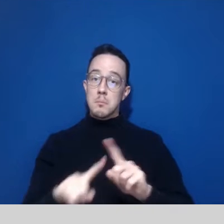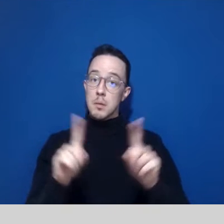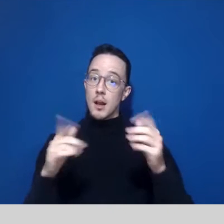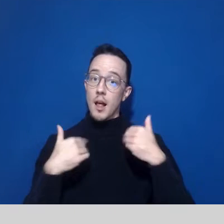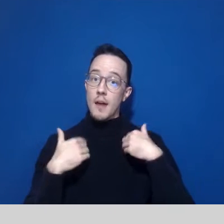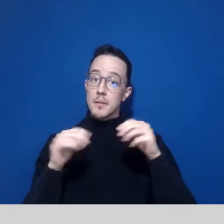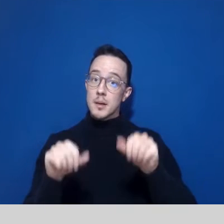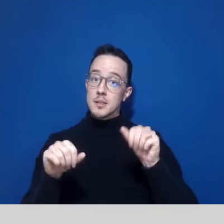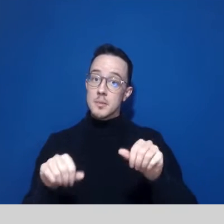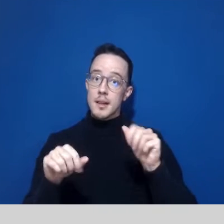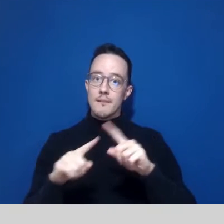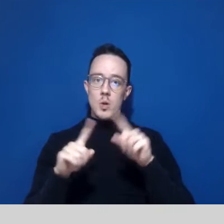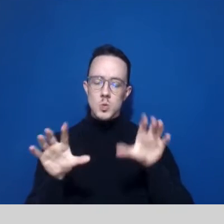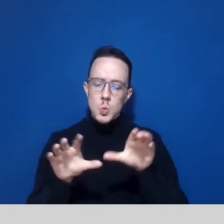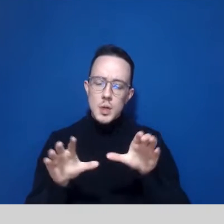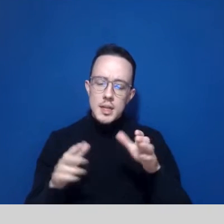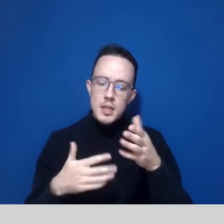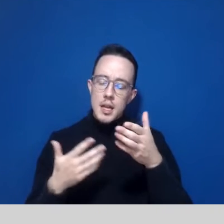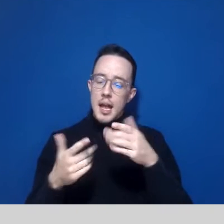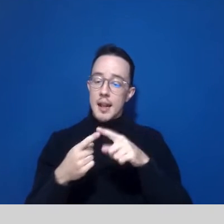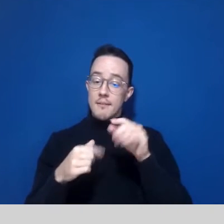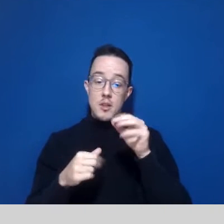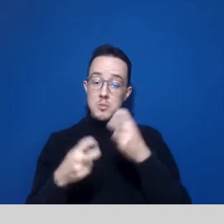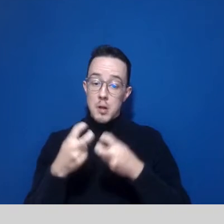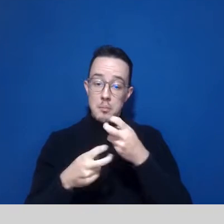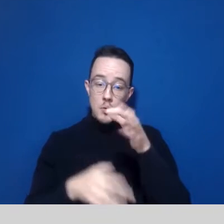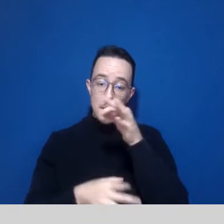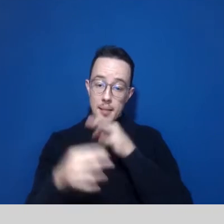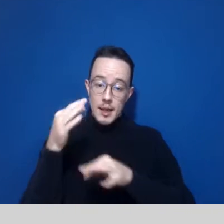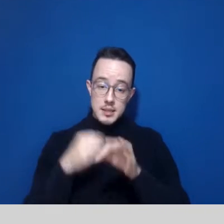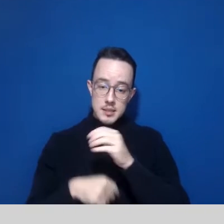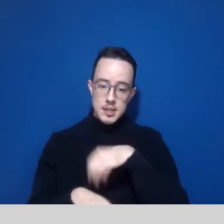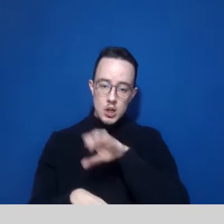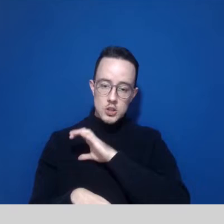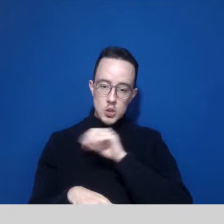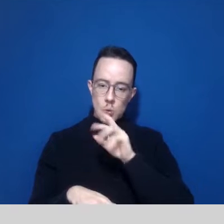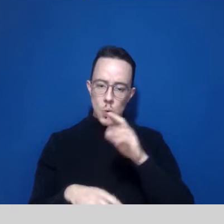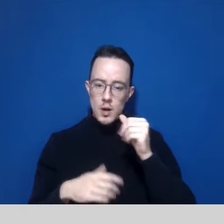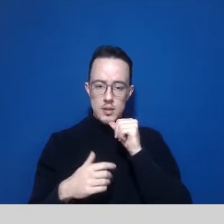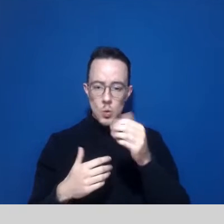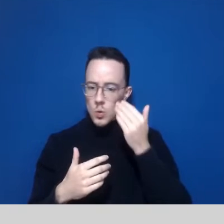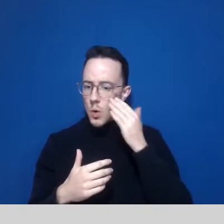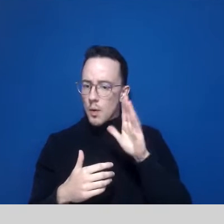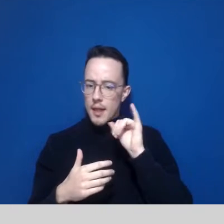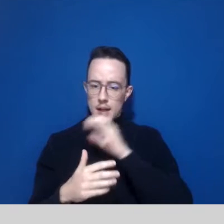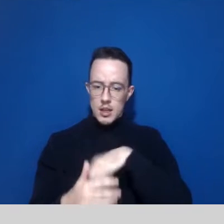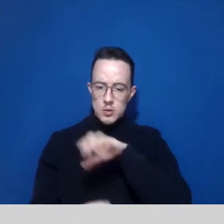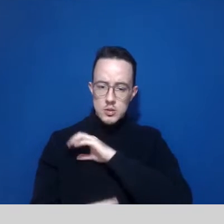okay do anything do it somehow. And if there is a problem, just replace the missing